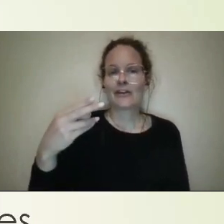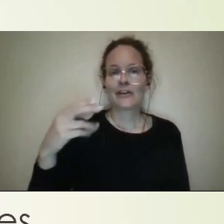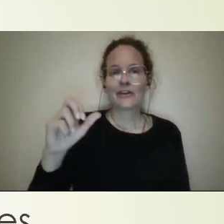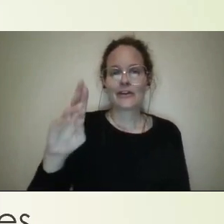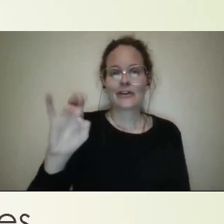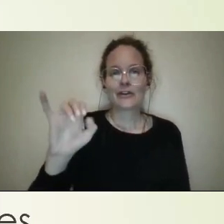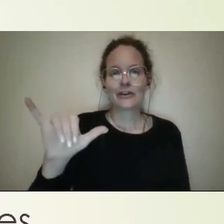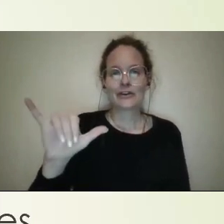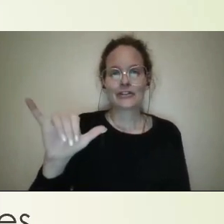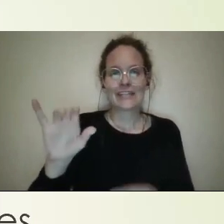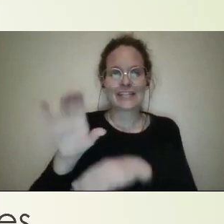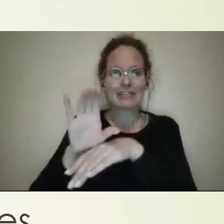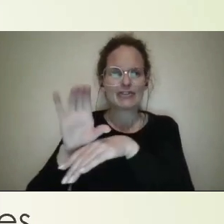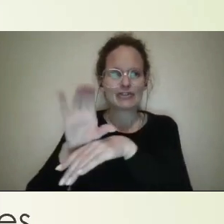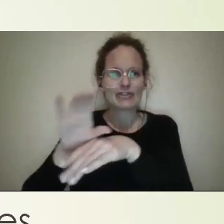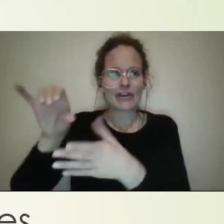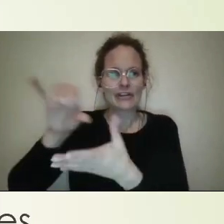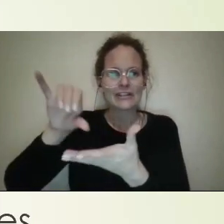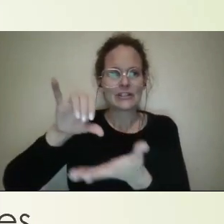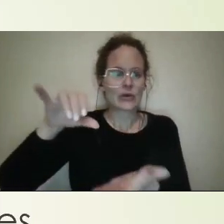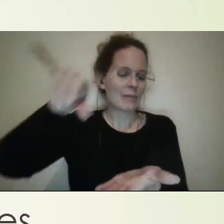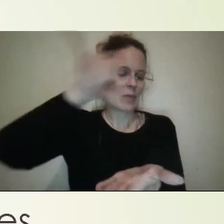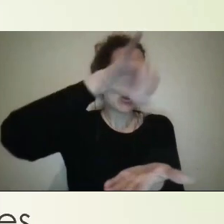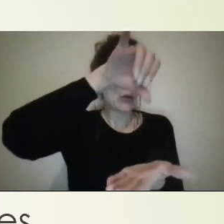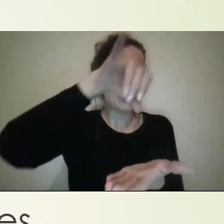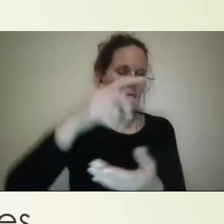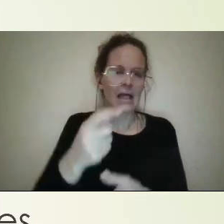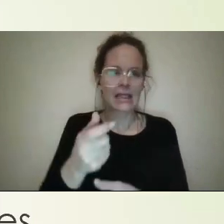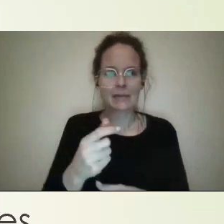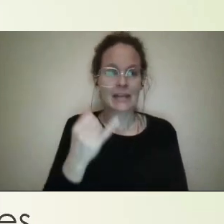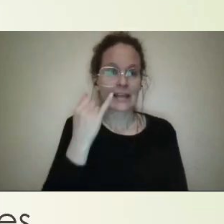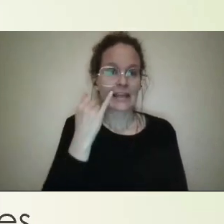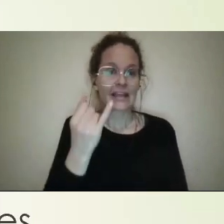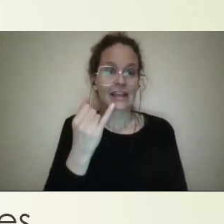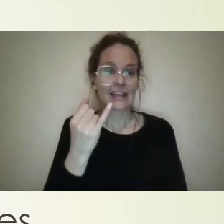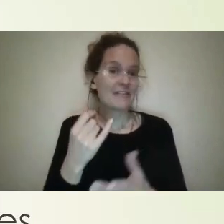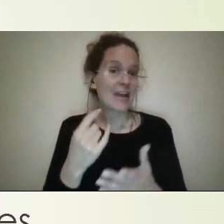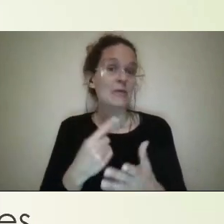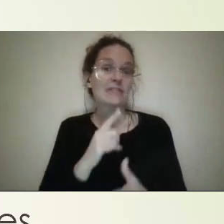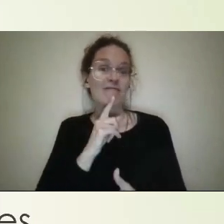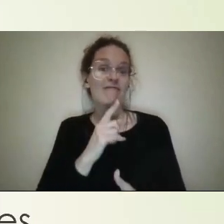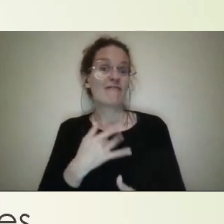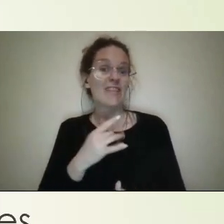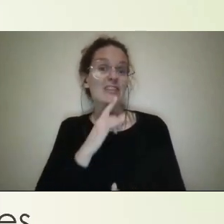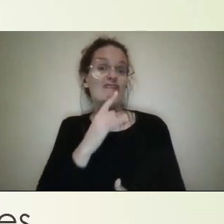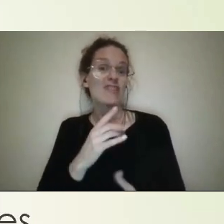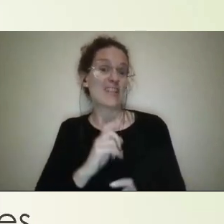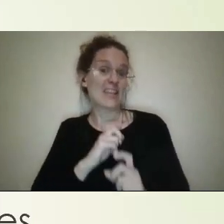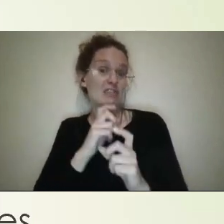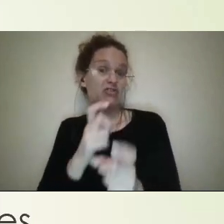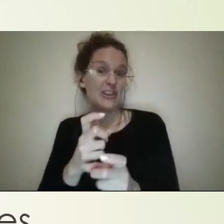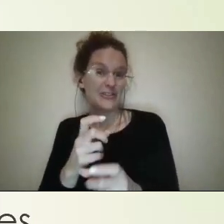if I was feeling really extra generous, I'd stick a cherry on top! So those different things we